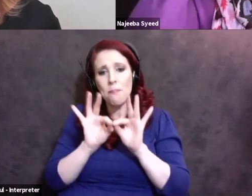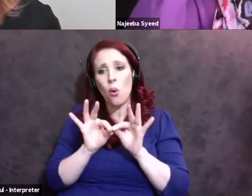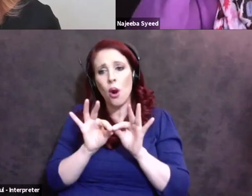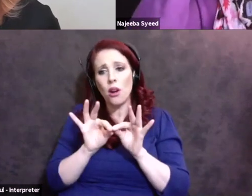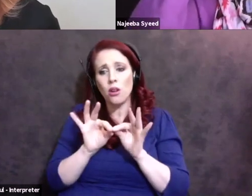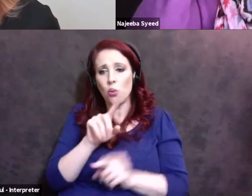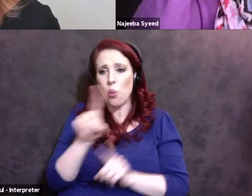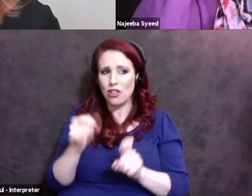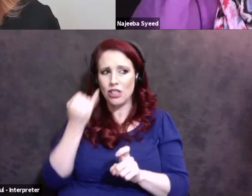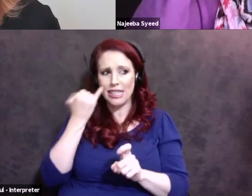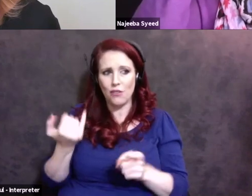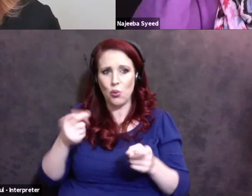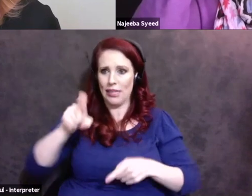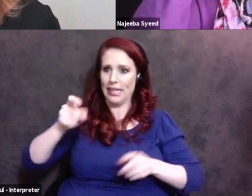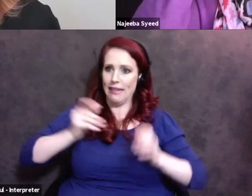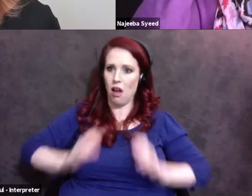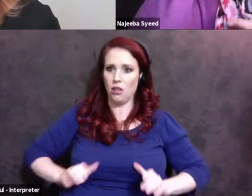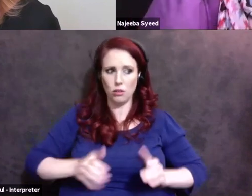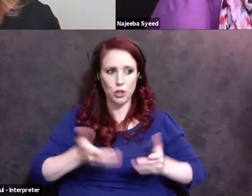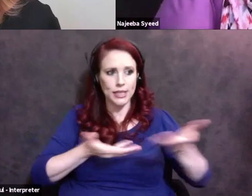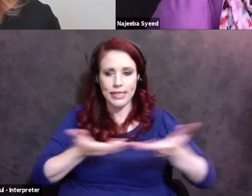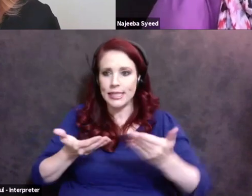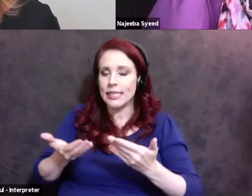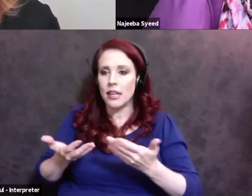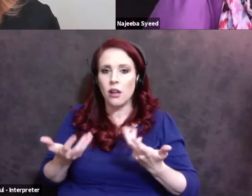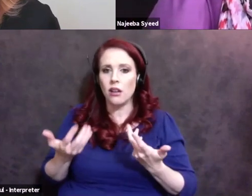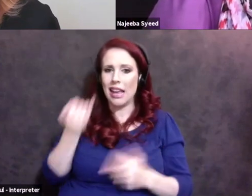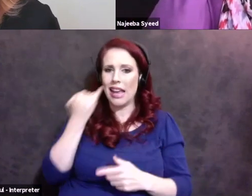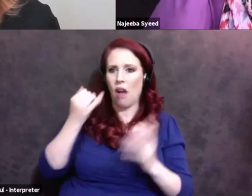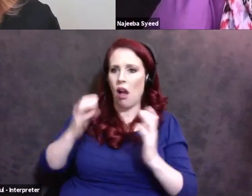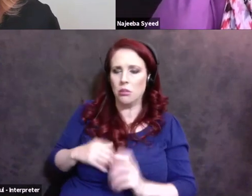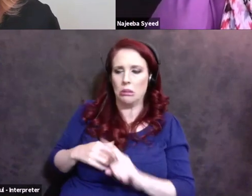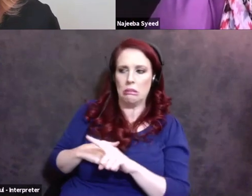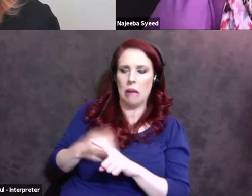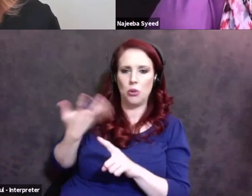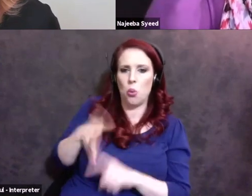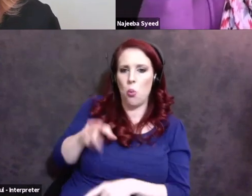What do you do if a client says I don't want that person because they are Muslim?